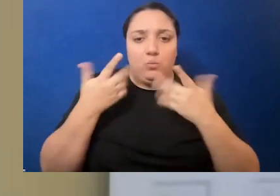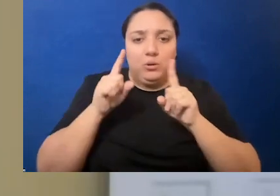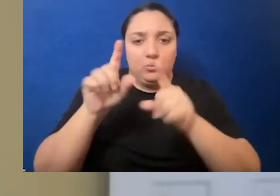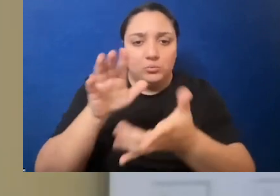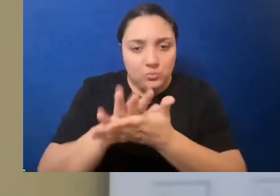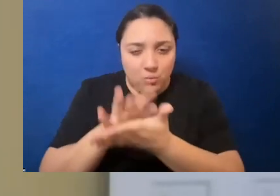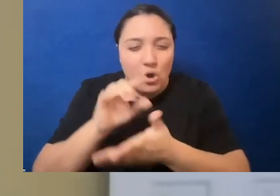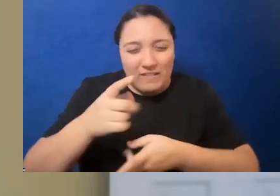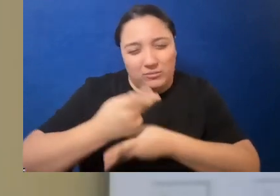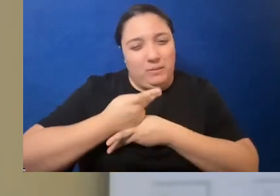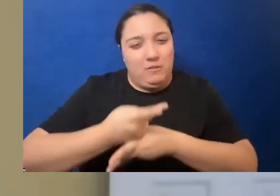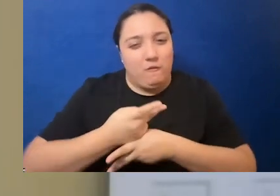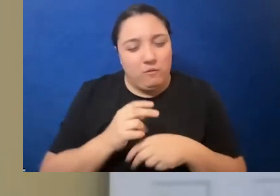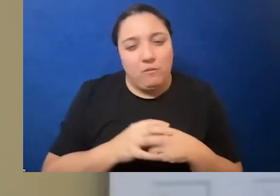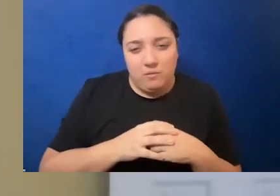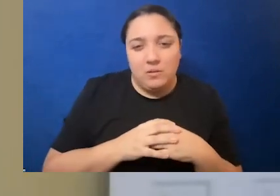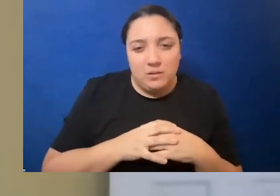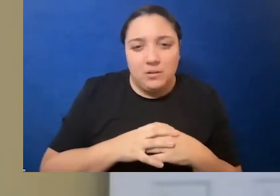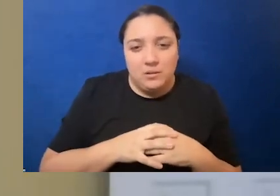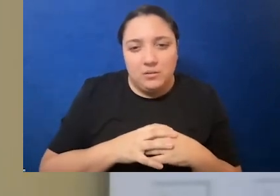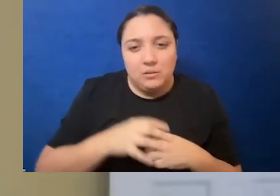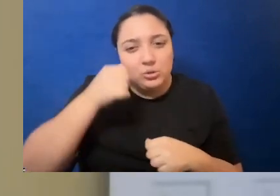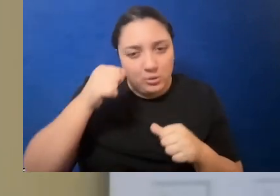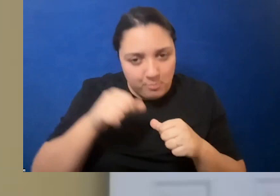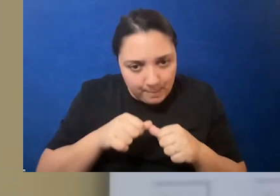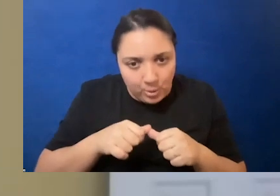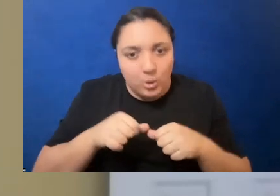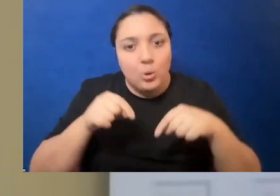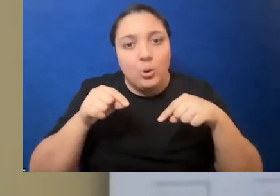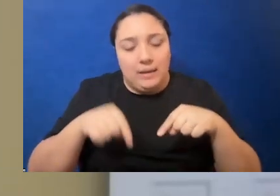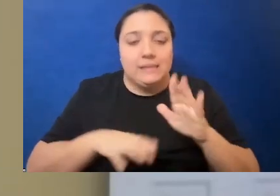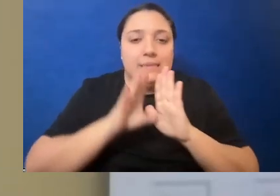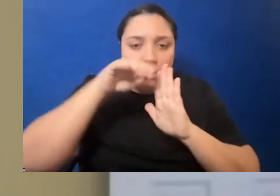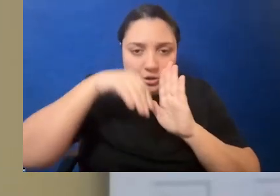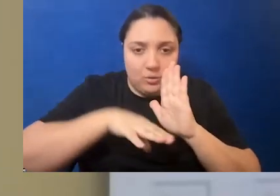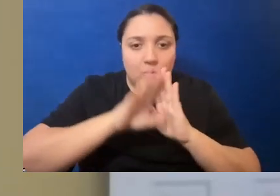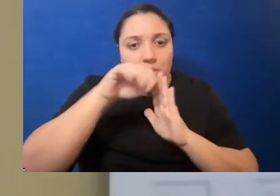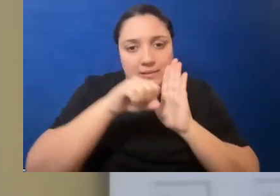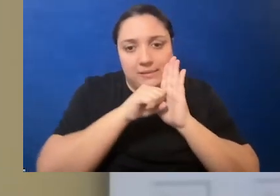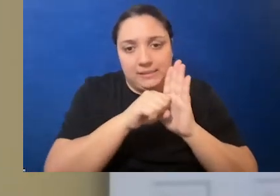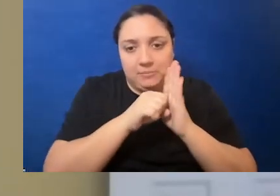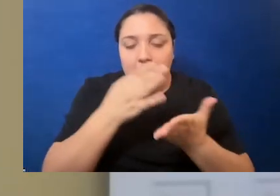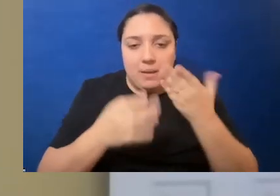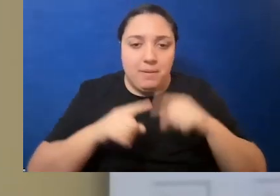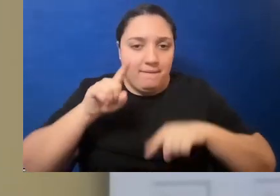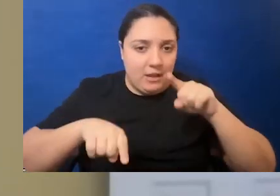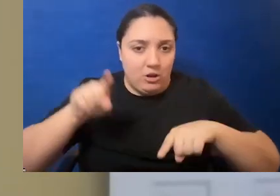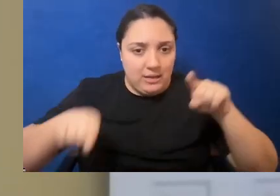TO SCHOOL, WE HAVE TO BE CAREFUL TO REMEMBER THAT THIS IS CYCLICAL AND THE SYMPTOMS CAN